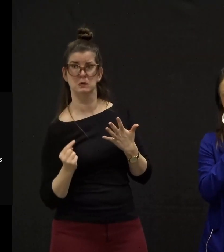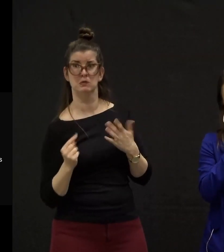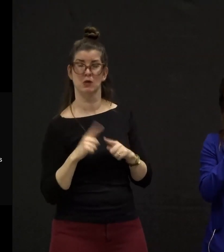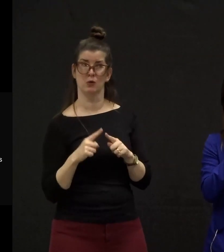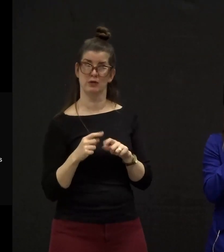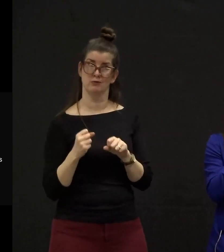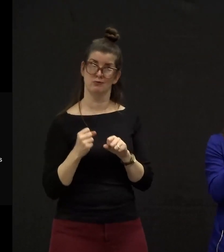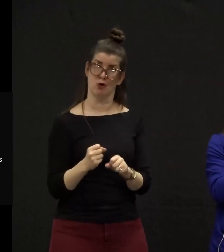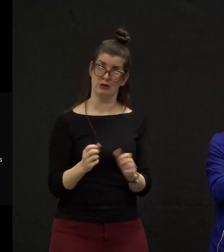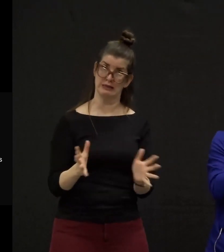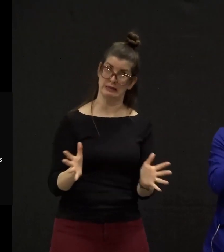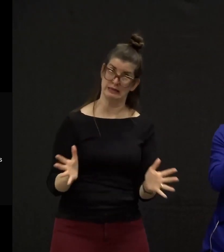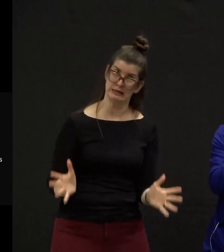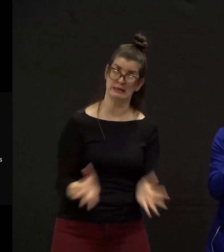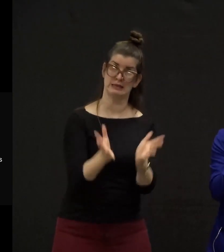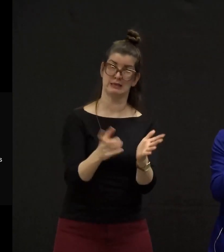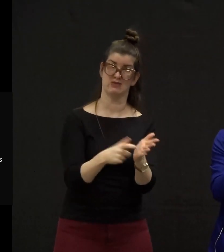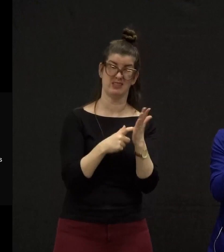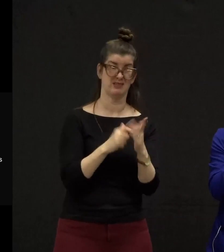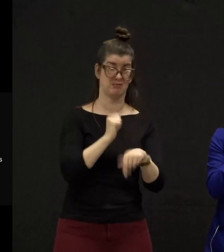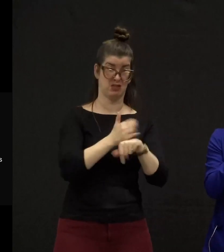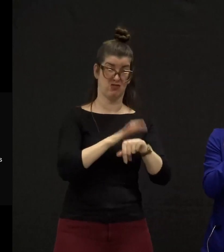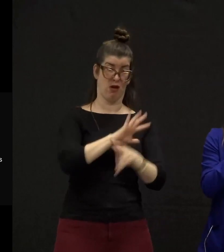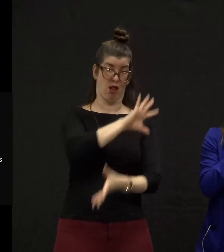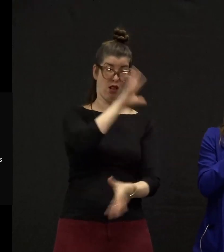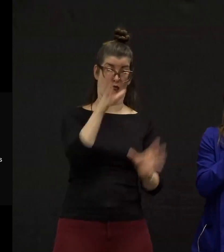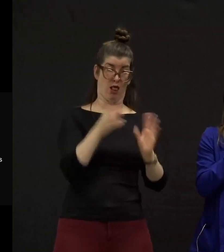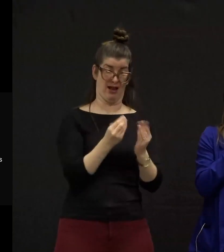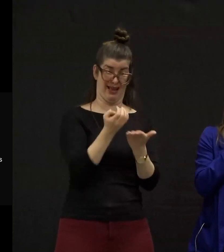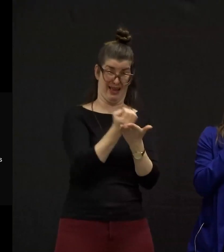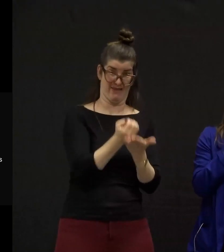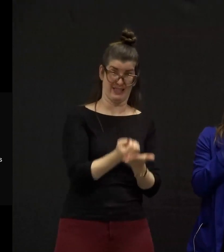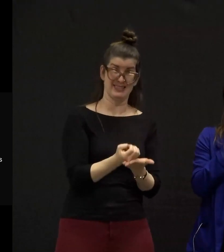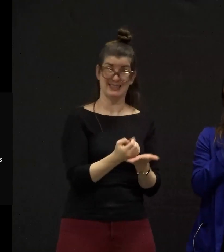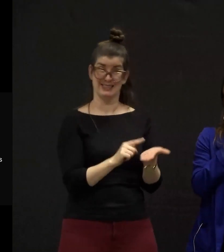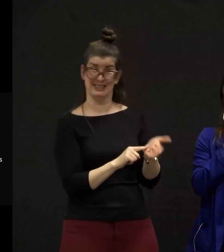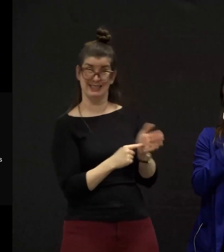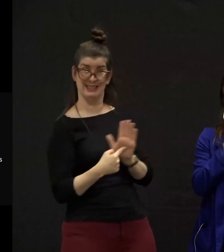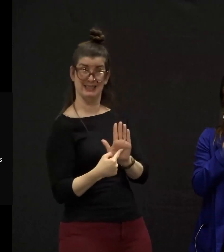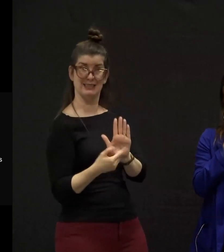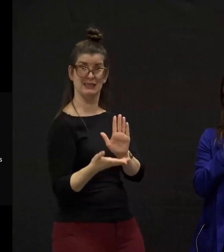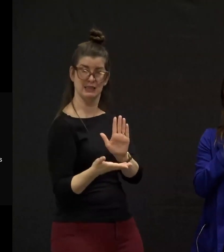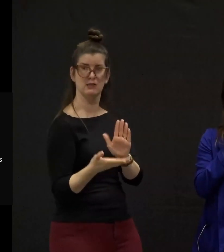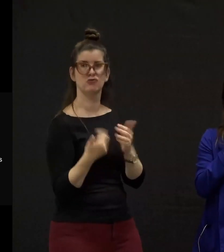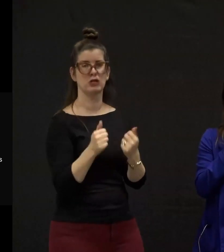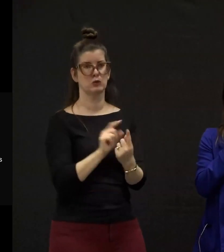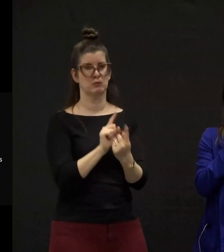and based on all the evidence we have." So again, that emphasis on meeting the family where they are.